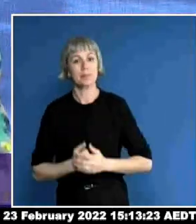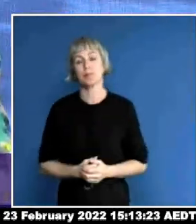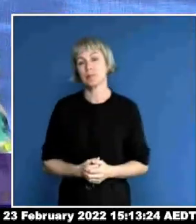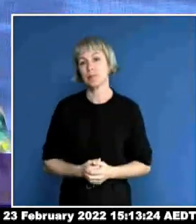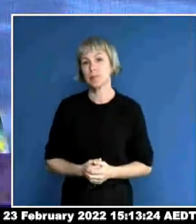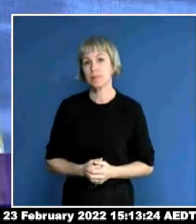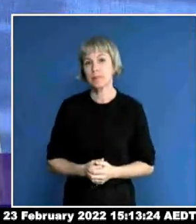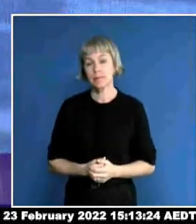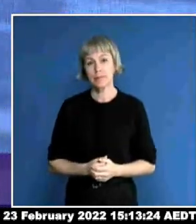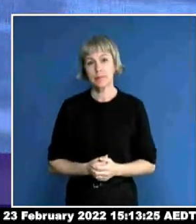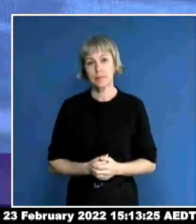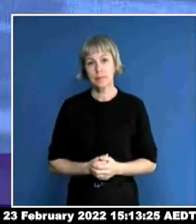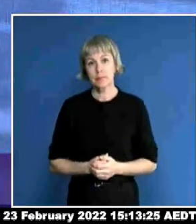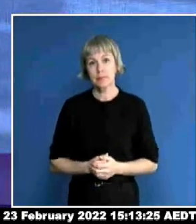involved with a DES provider again.